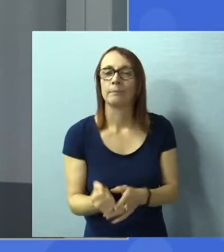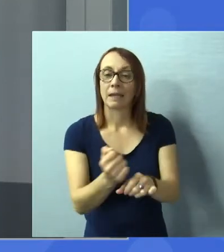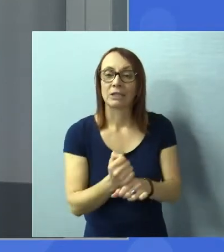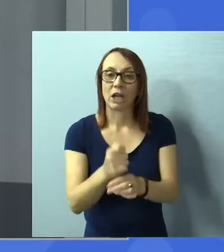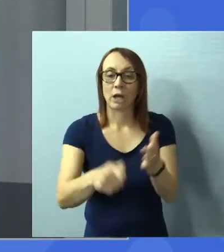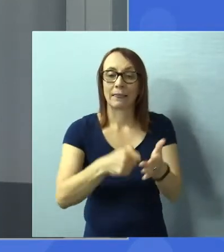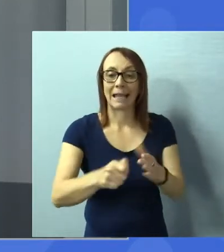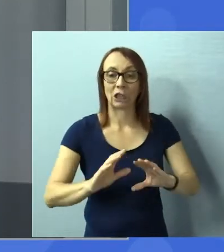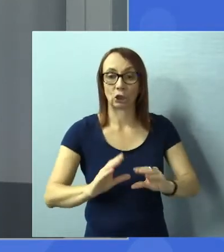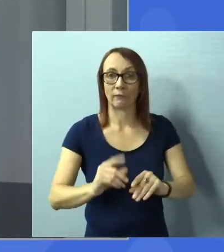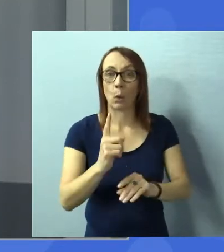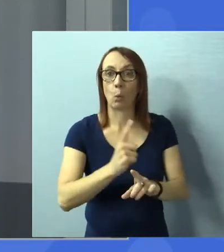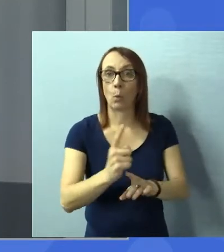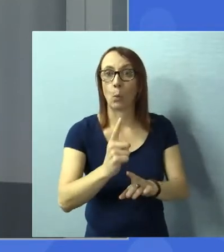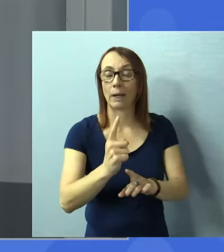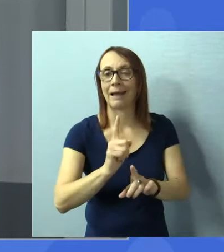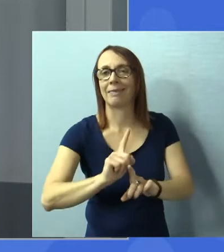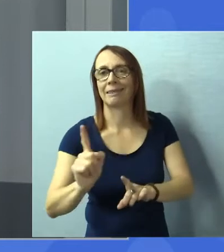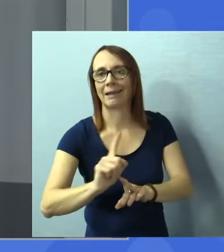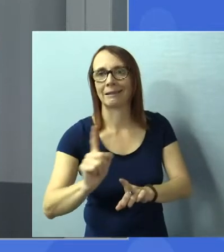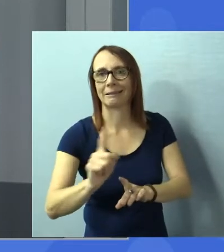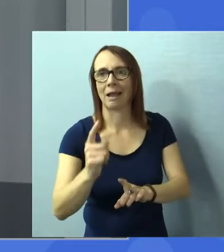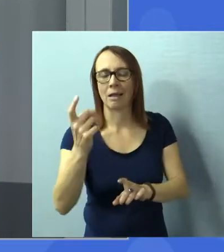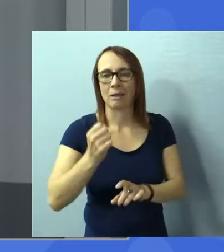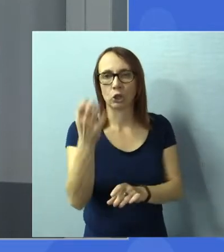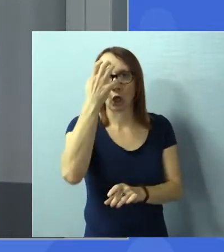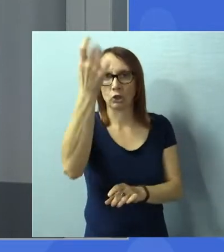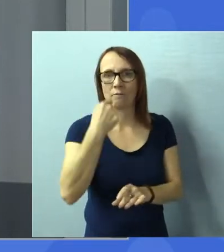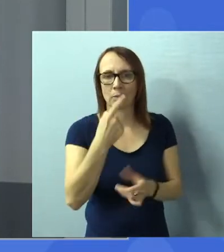Scottish Government published a paper Scotland's right to choose which set out